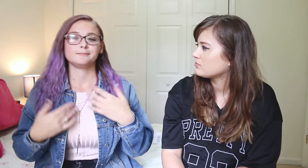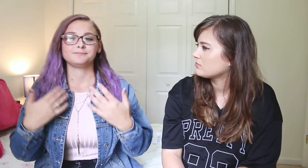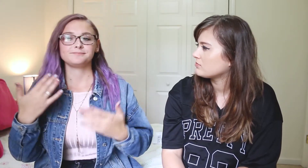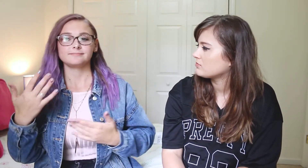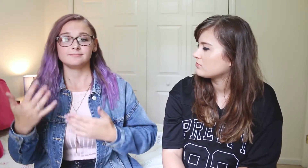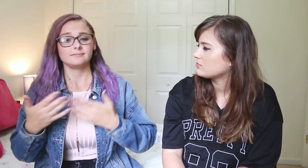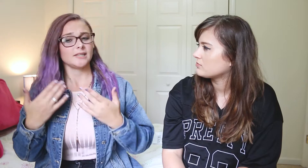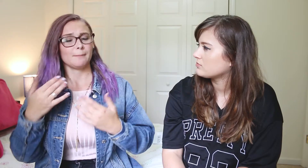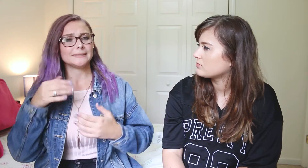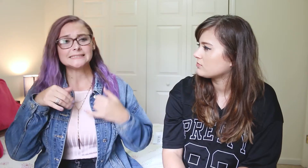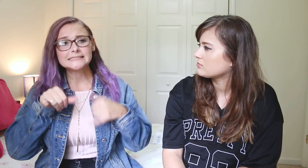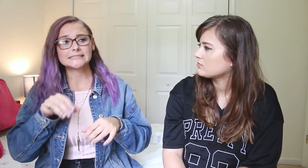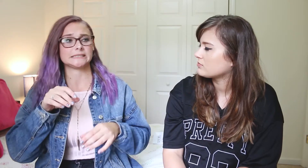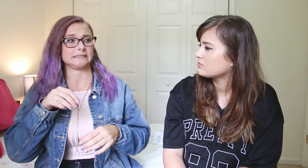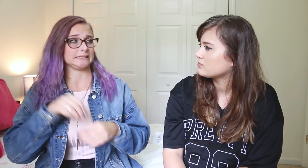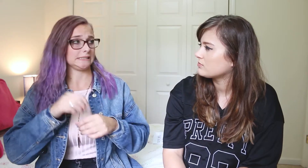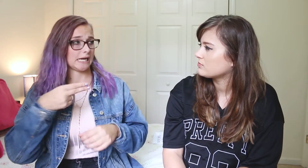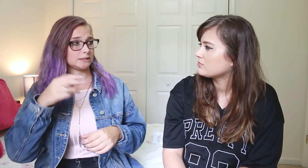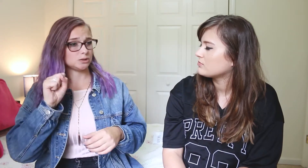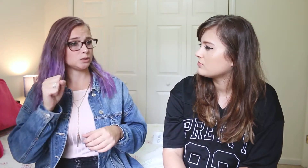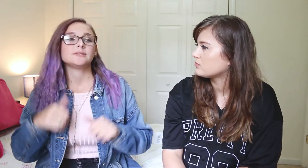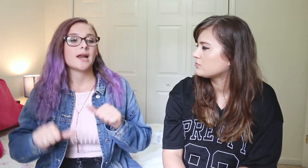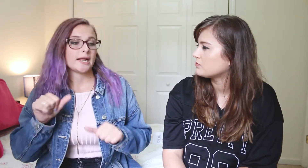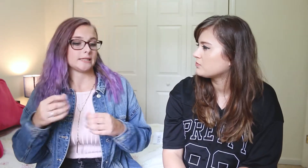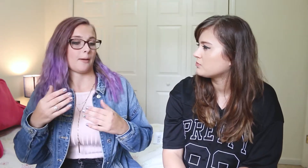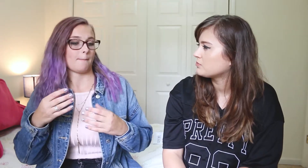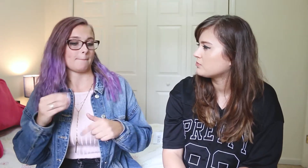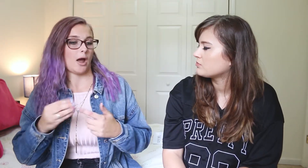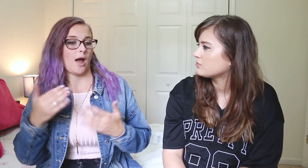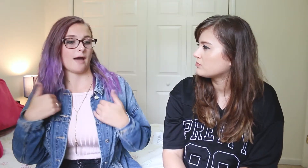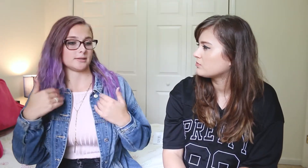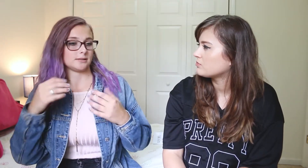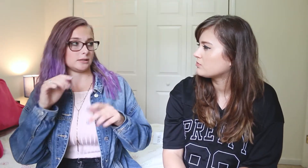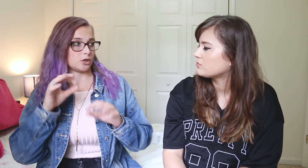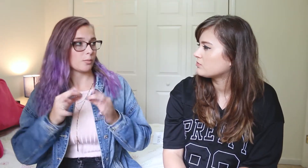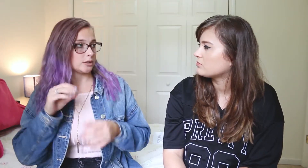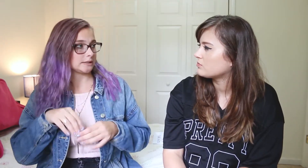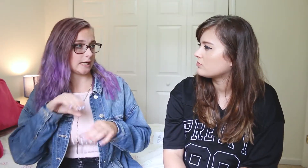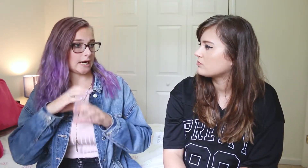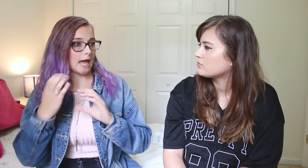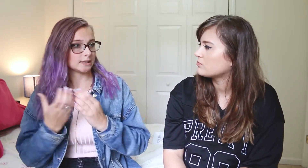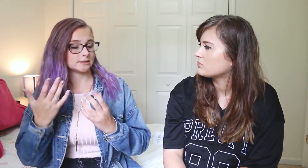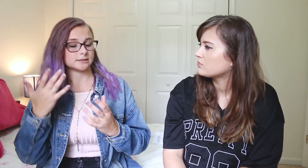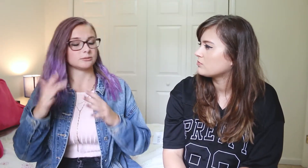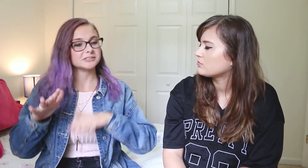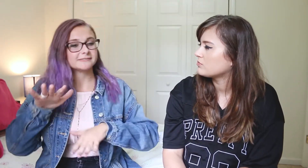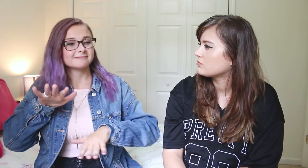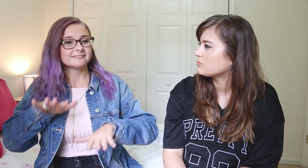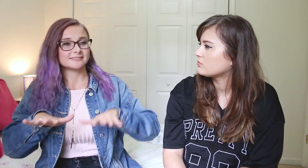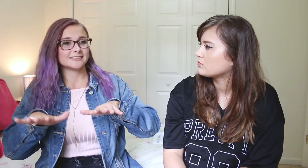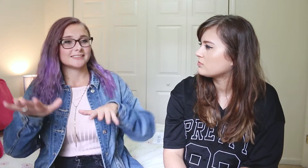But still in high I was uneasy about having interpreters in class,